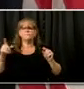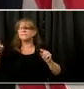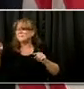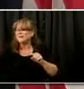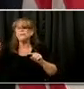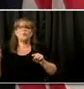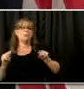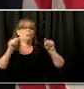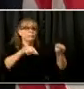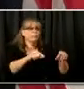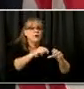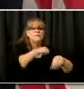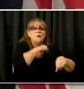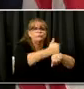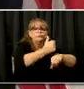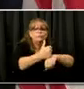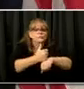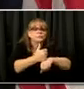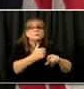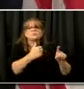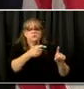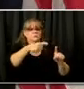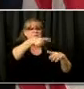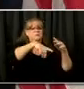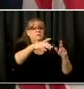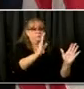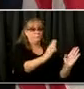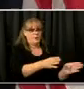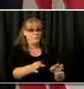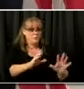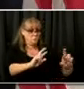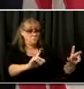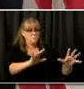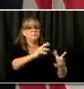the school they're just not ready to go back to the physical school and just as we've known all